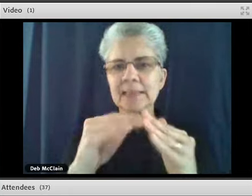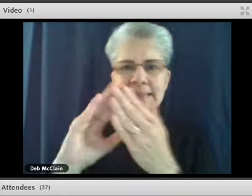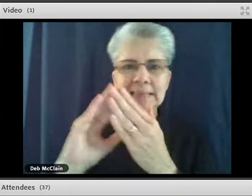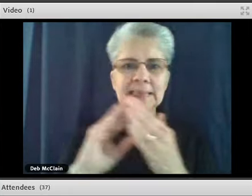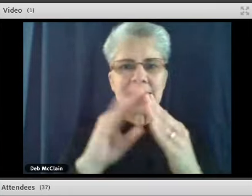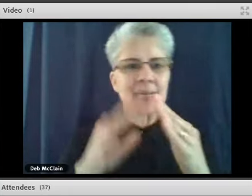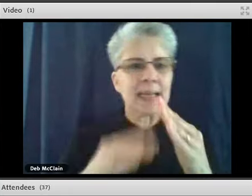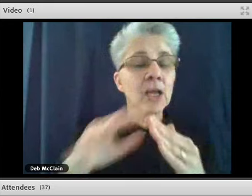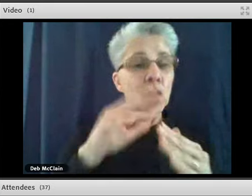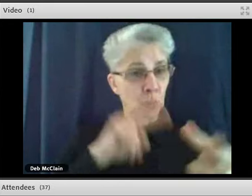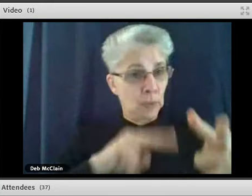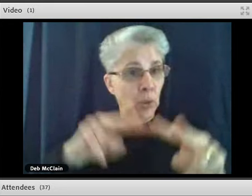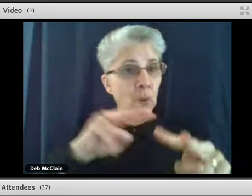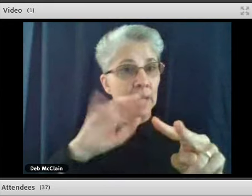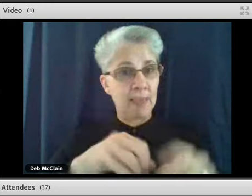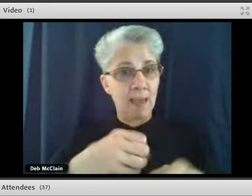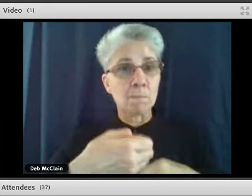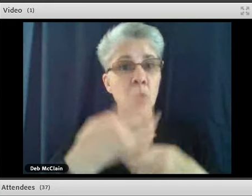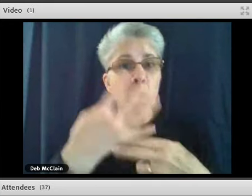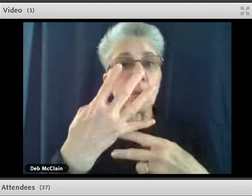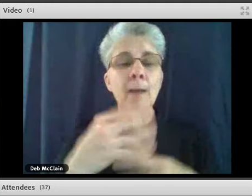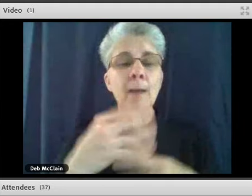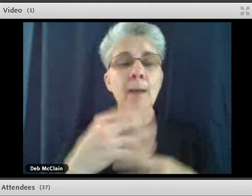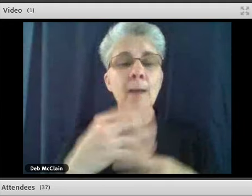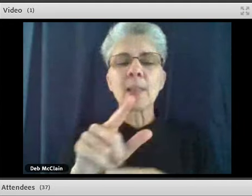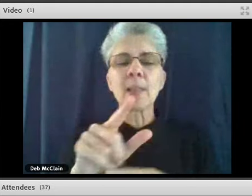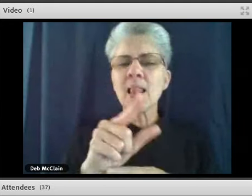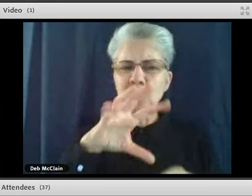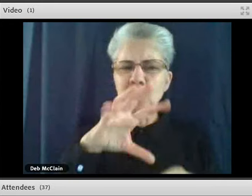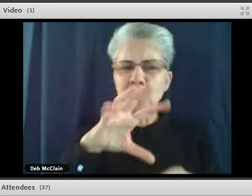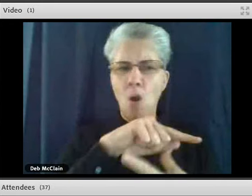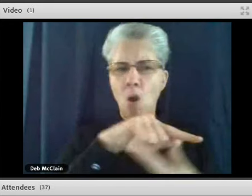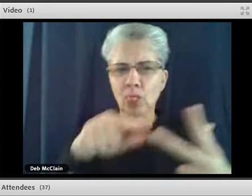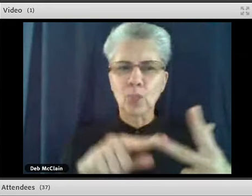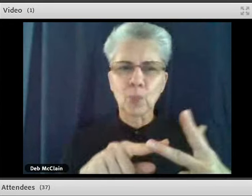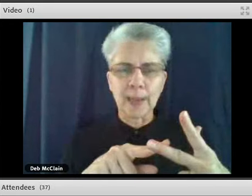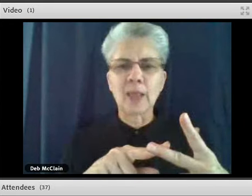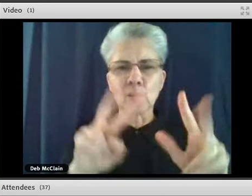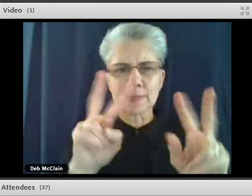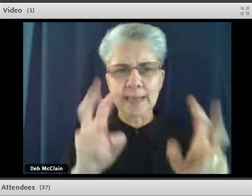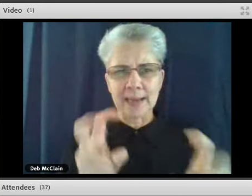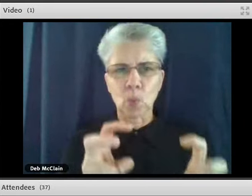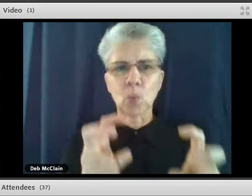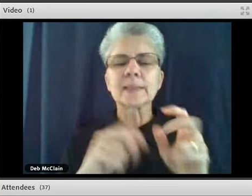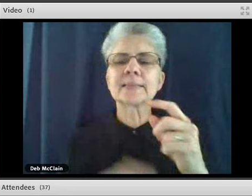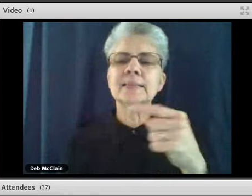If you'd like to, you could take a look at that. Of course, libraries fall into all three of those, sometimes.